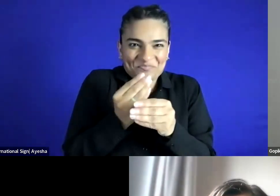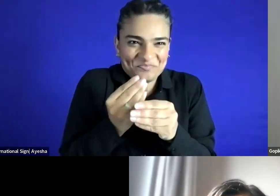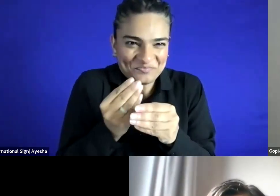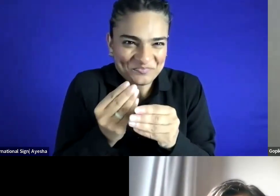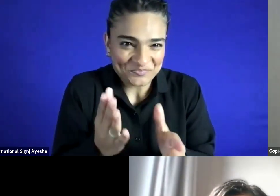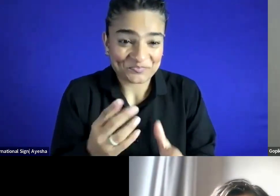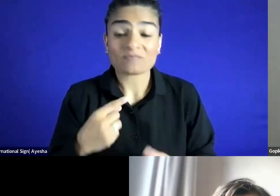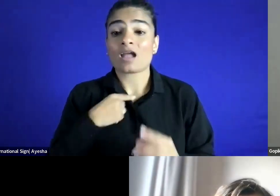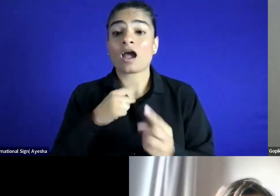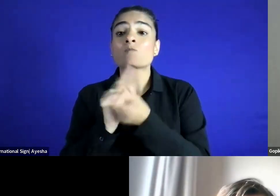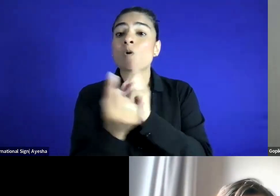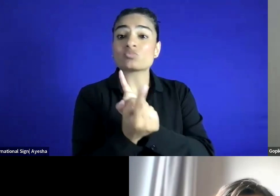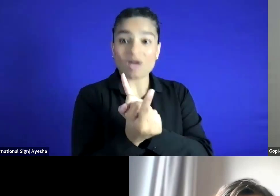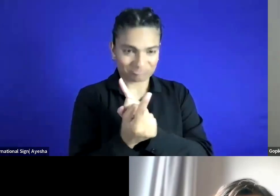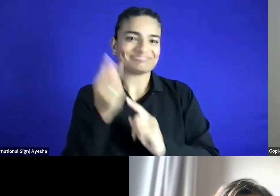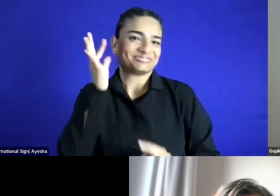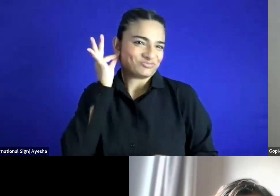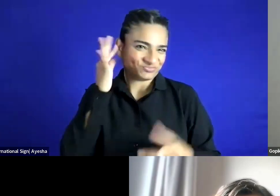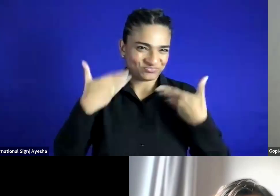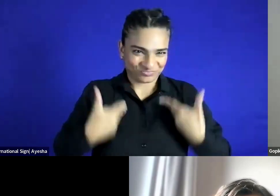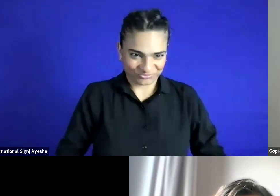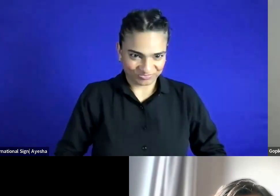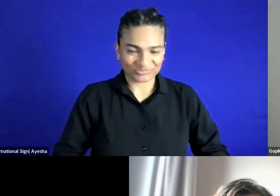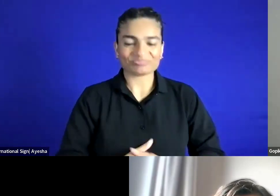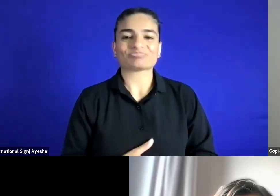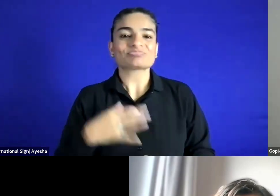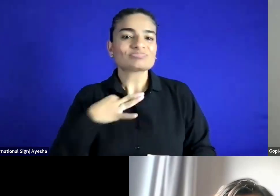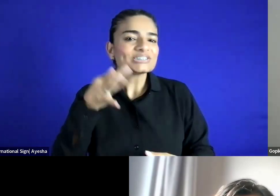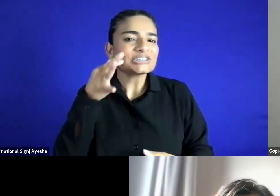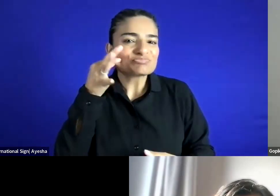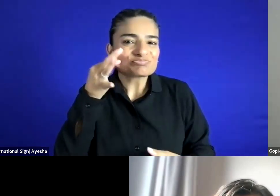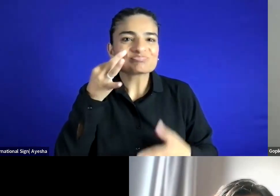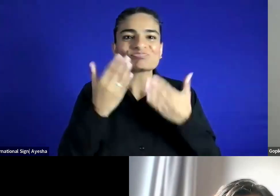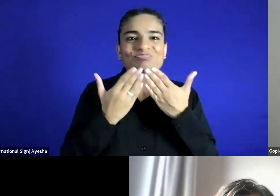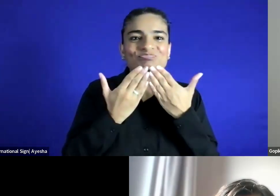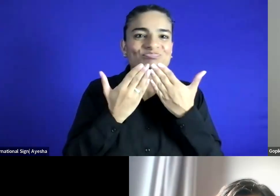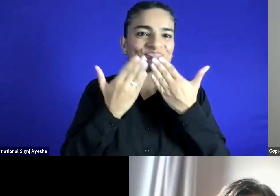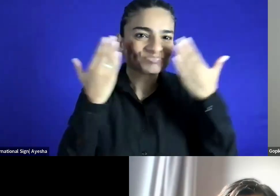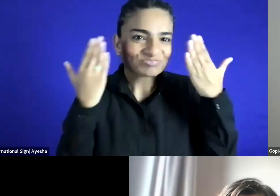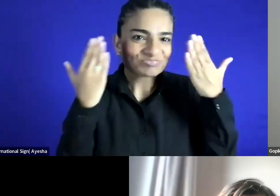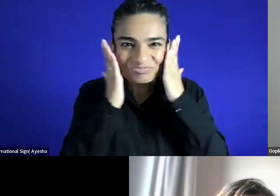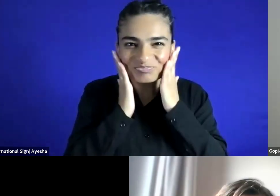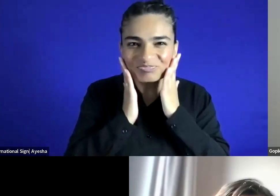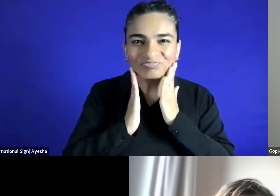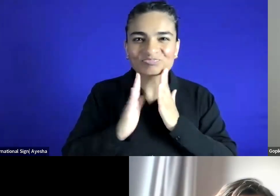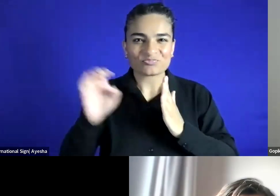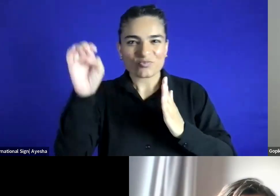Man, why the Eastern European looking, woman with short hair, black glasses, red lipstick,